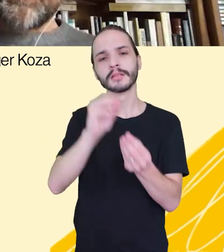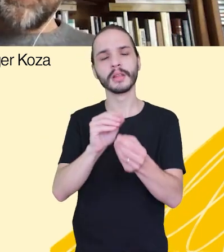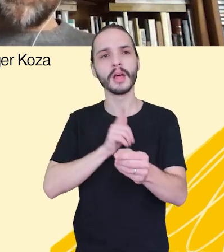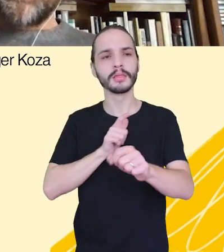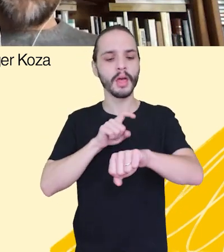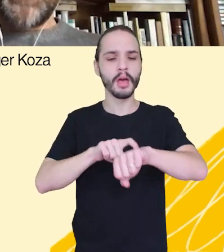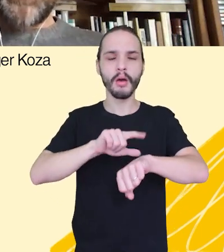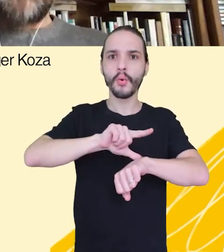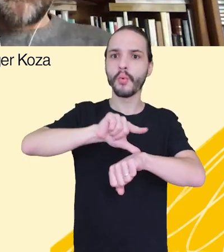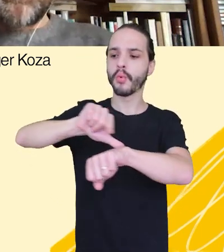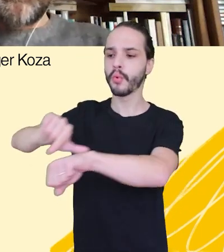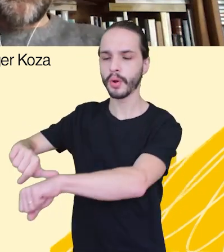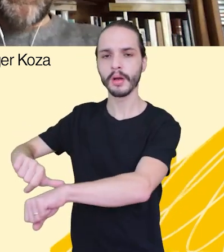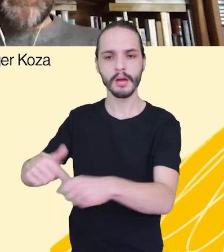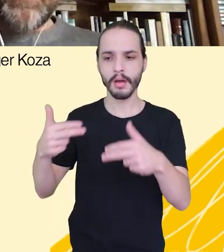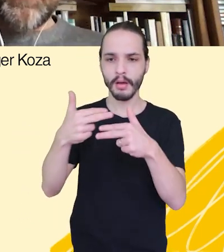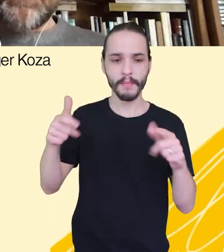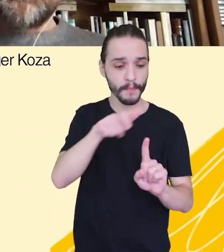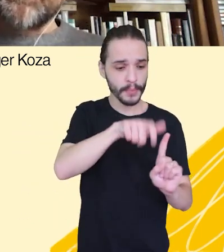Something has happened in terms of the characters